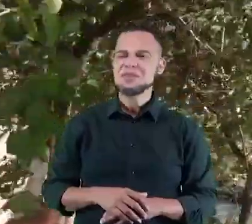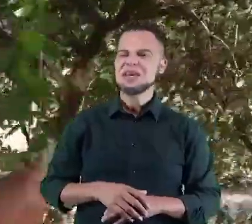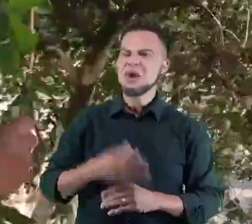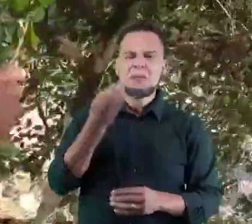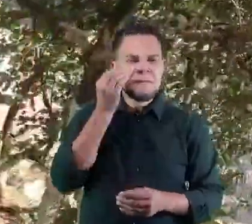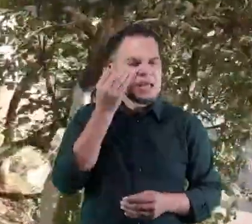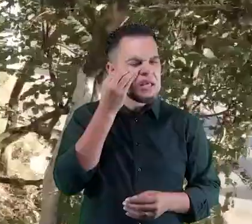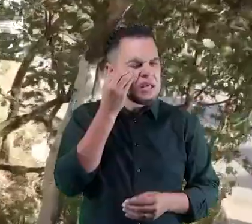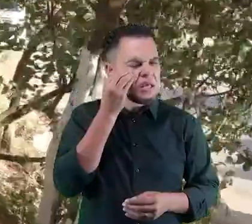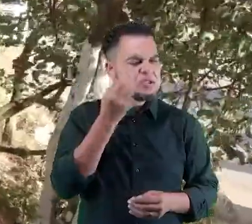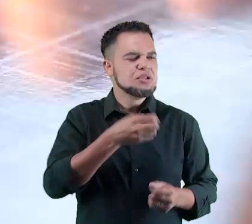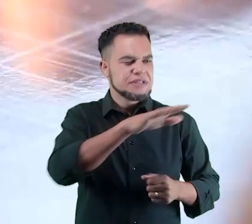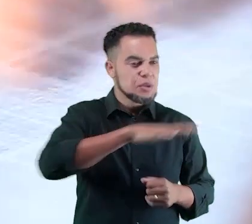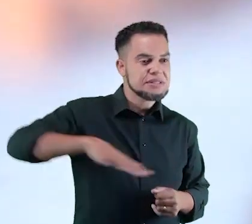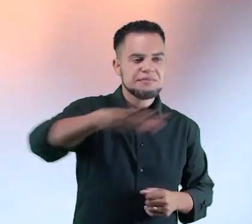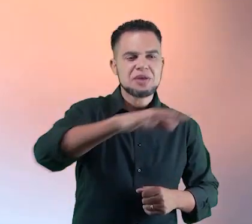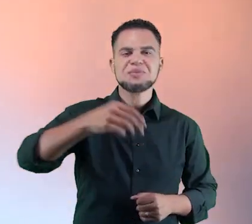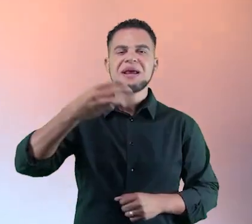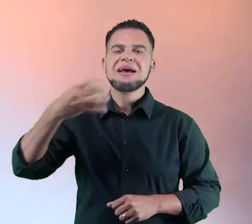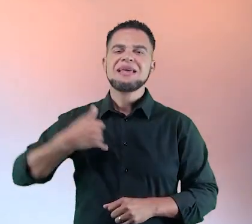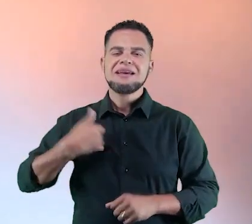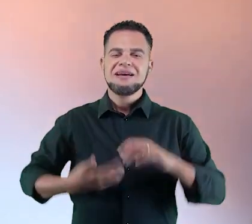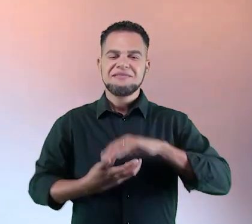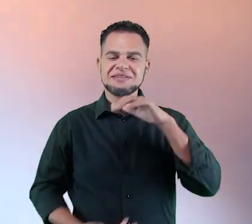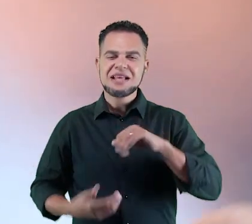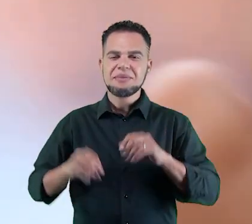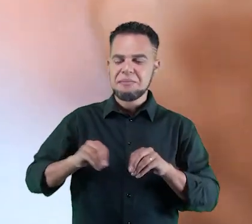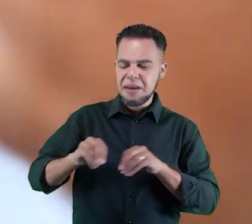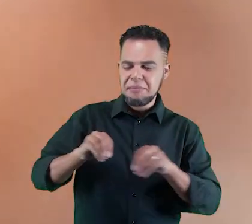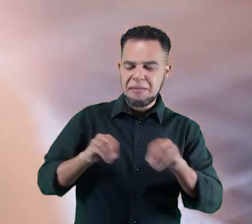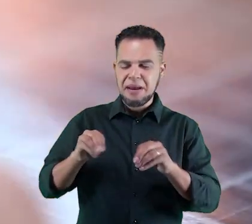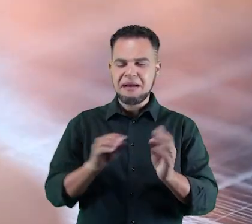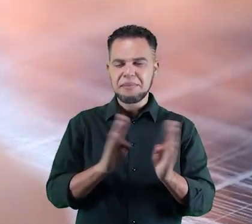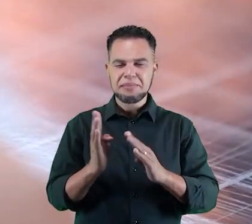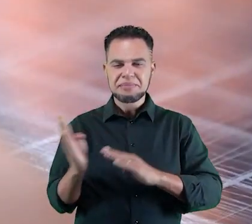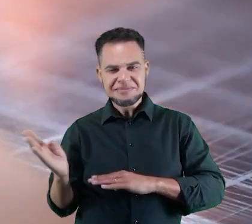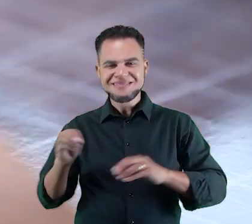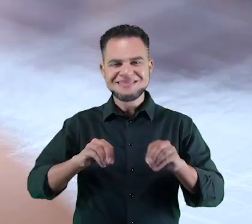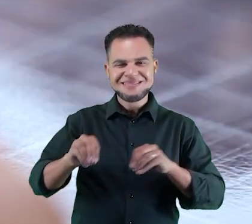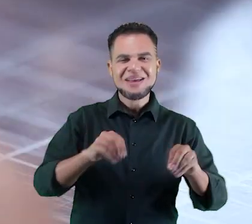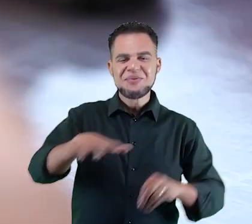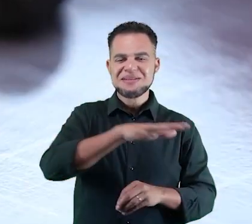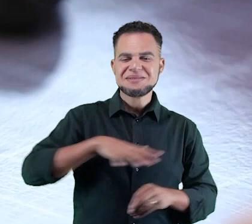from the Environmental Office, I fought to have this space, a space for the elderly, to play dominoes...